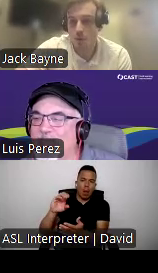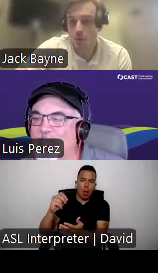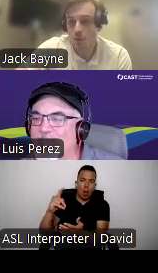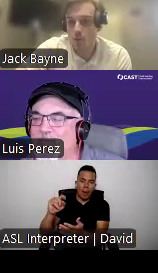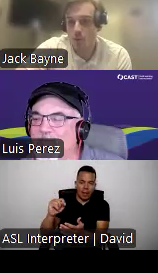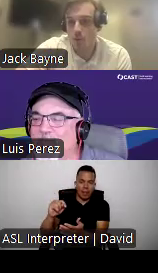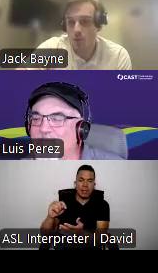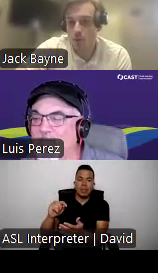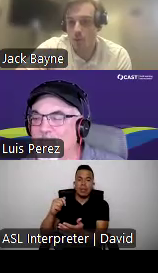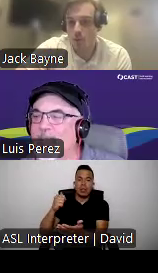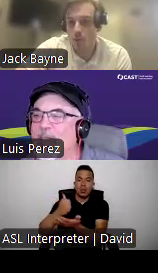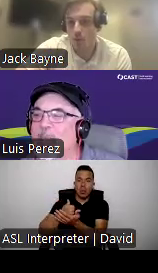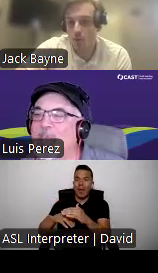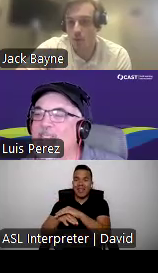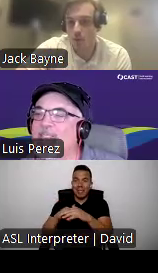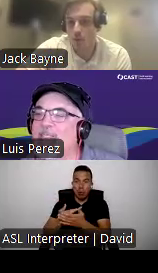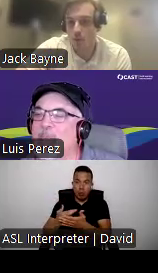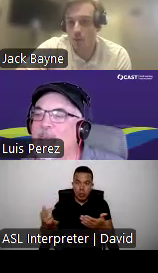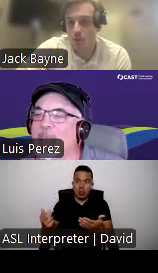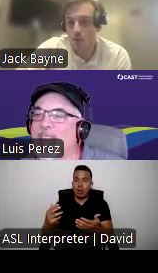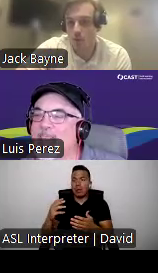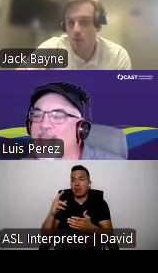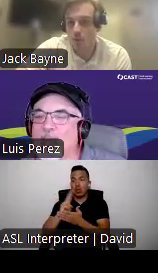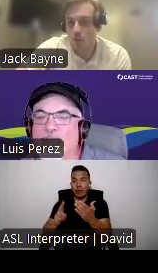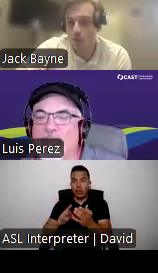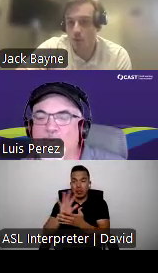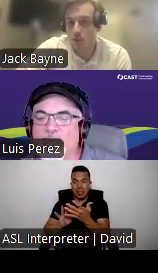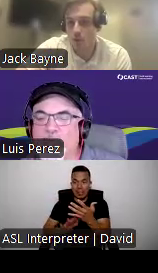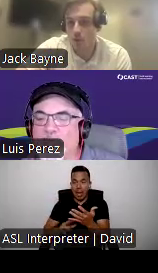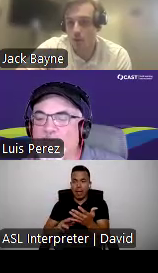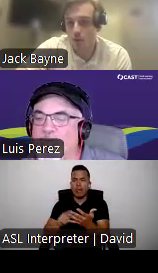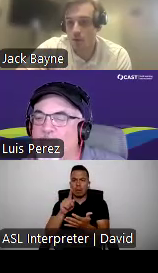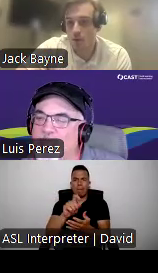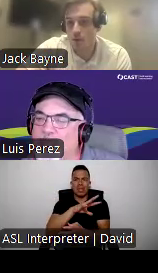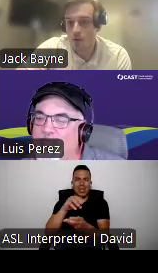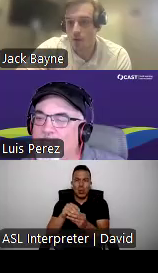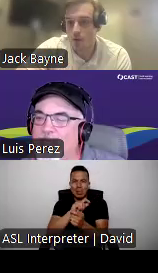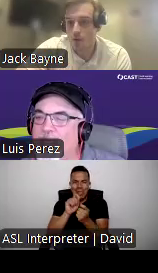resources by including a couple of things in the prompt. So if you're developing a website or any